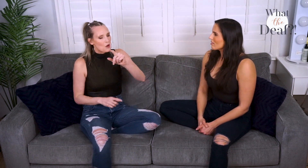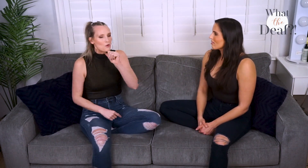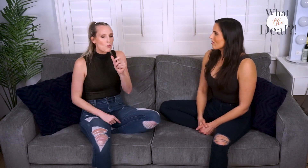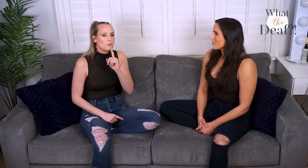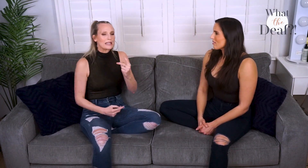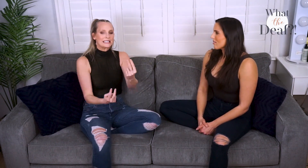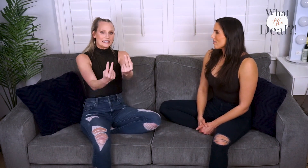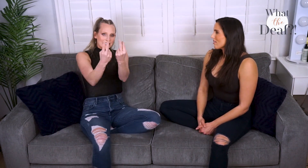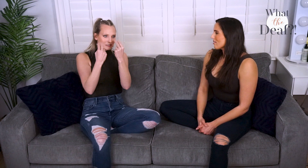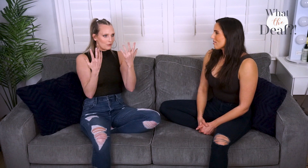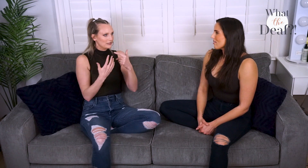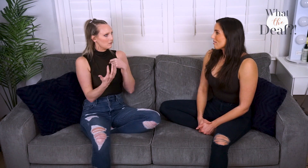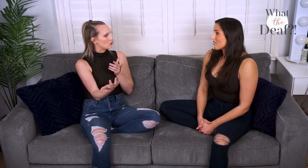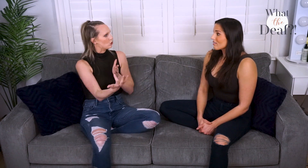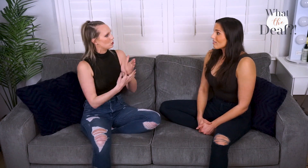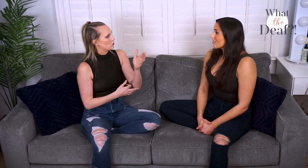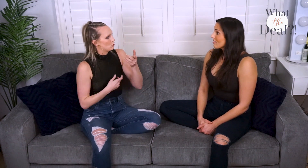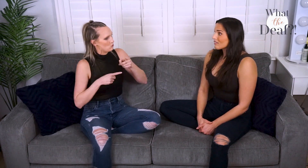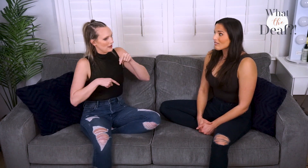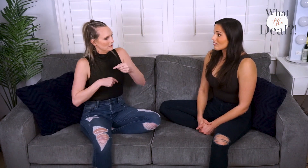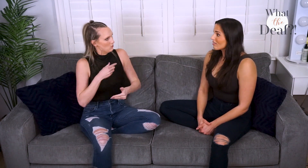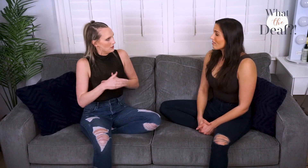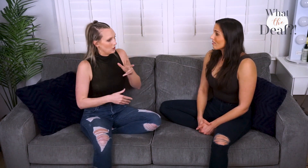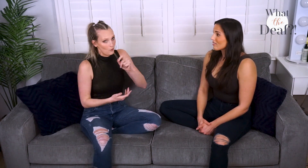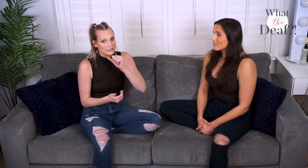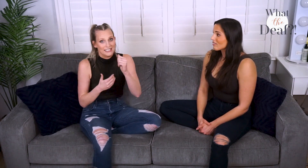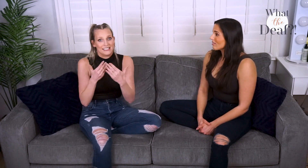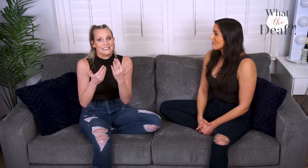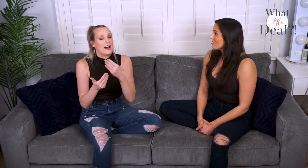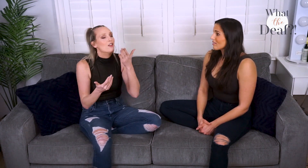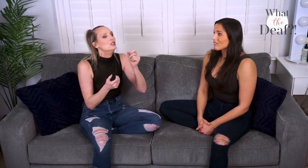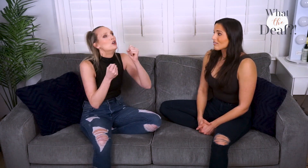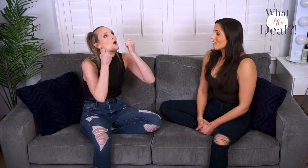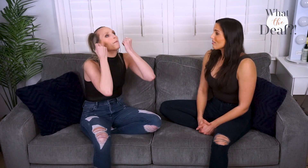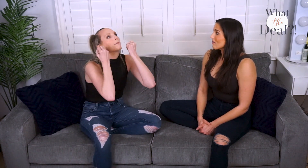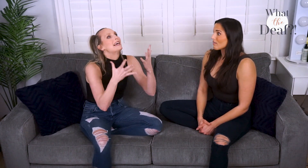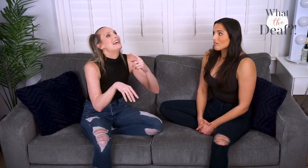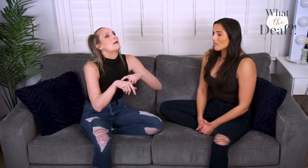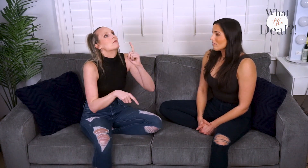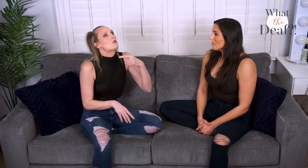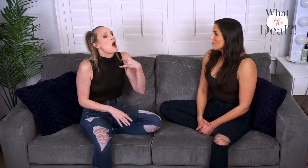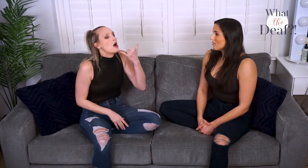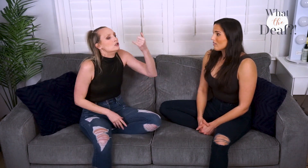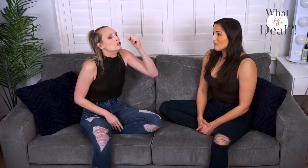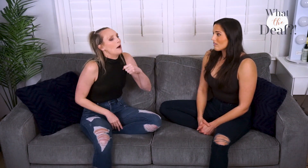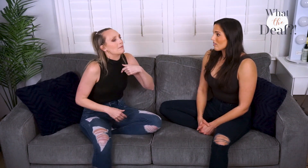but you don't really see what I've been through during this process. This process was not easy, there's so many times where I call Sarah